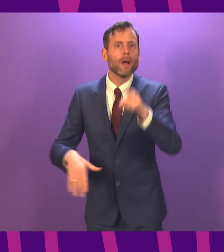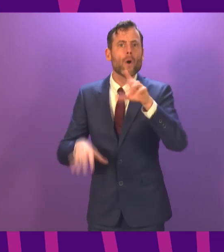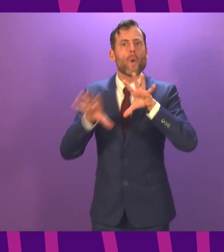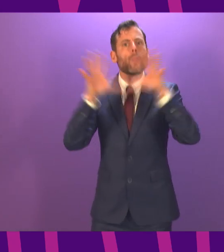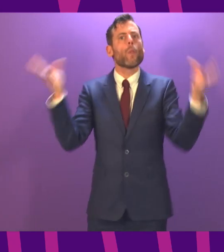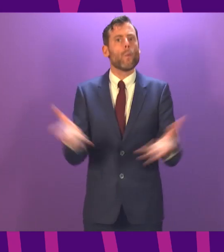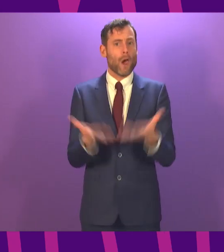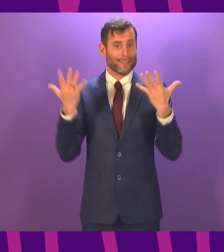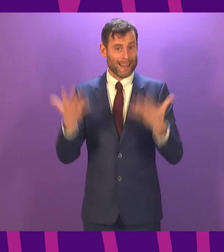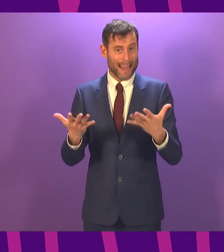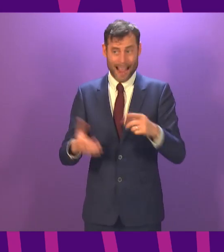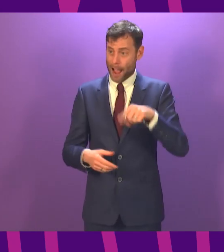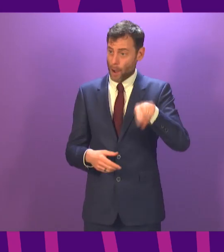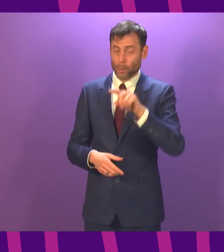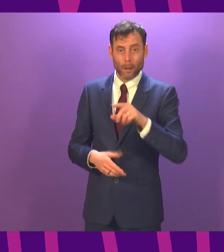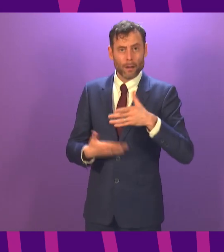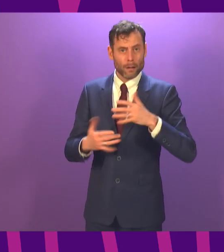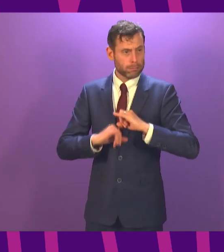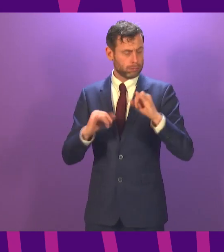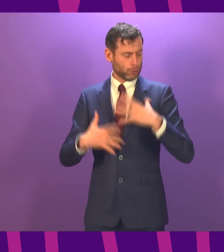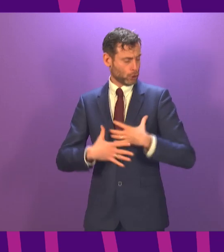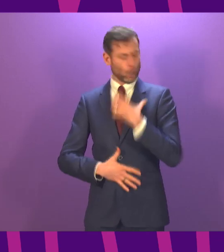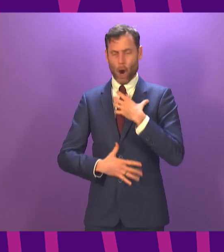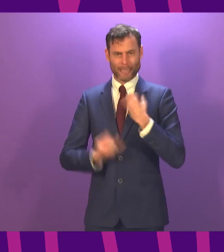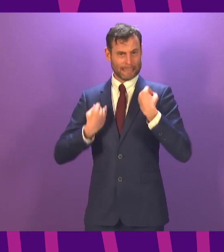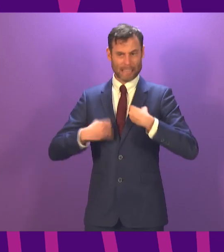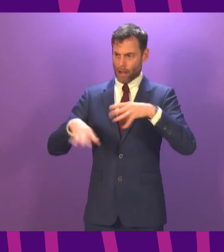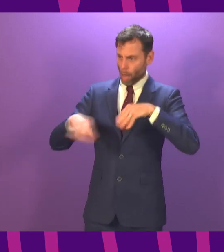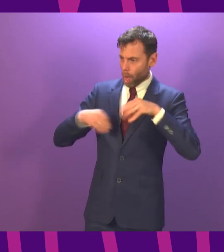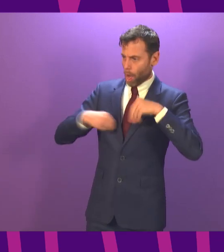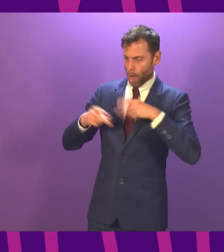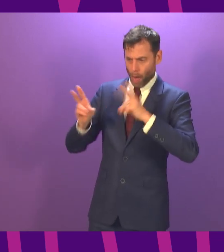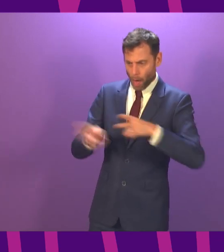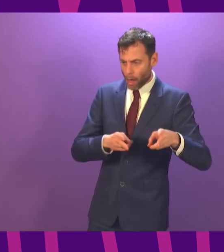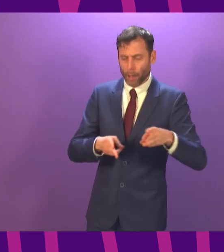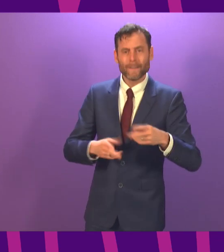ask ourselves what kind of countries and societies we want to live in, I want the people of Scotland